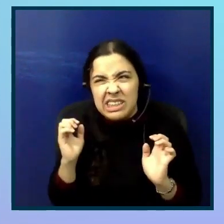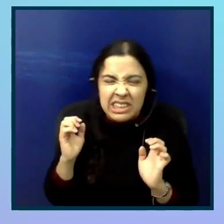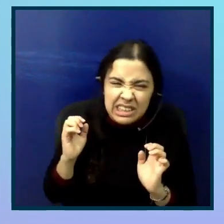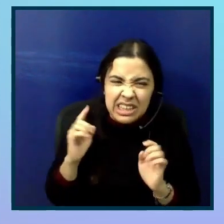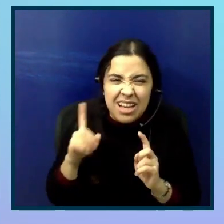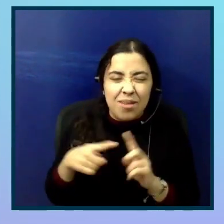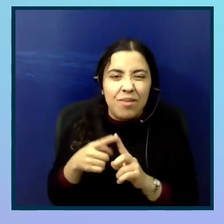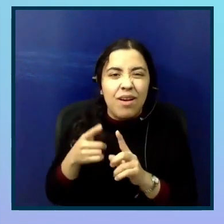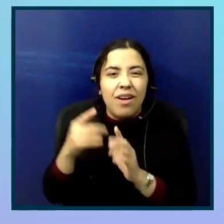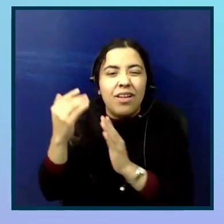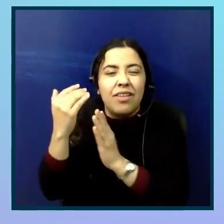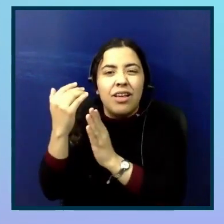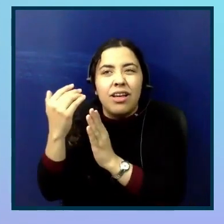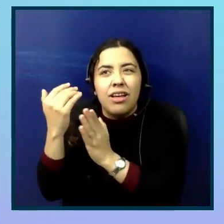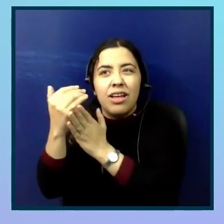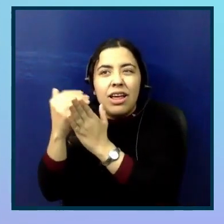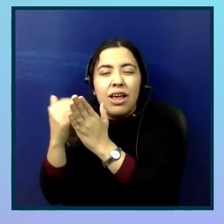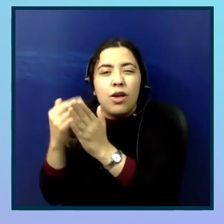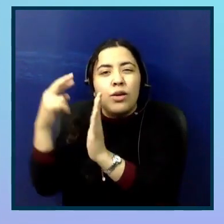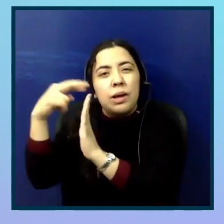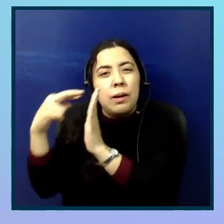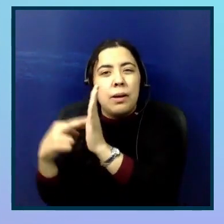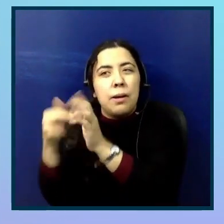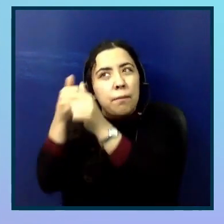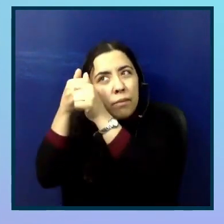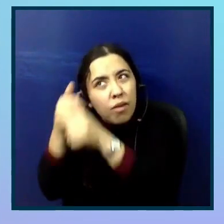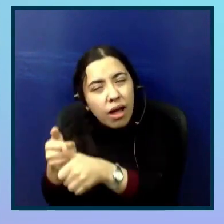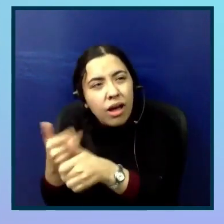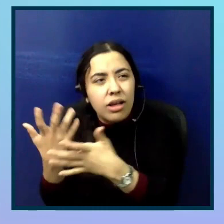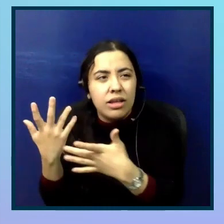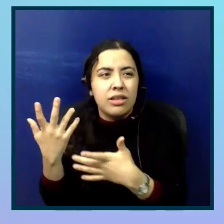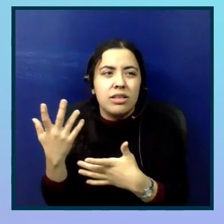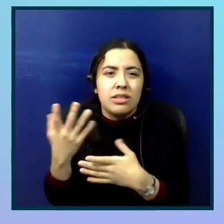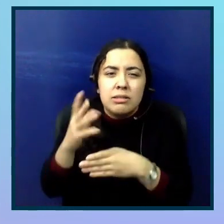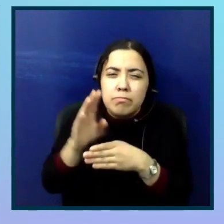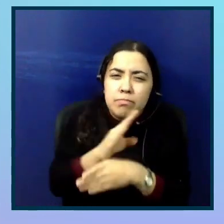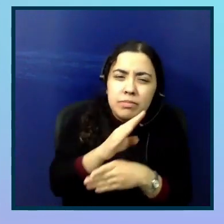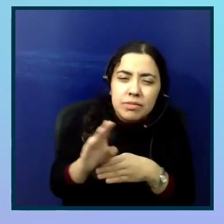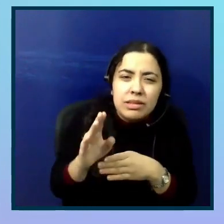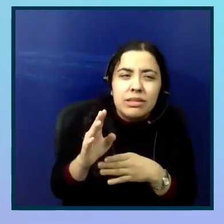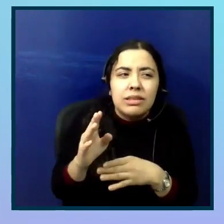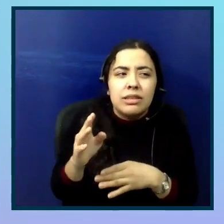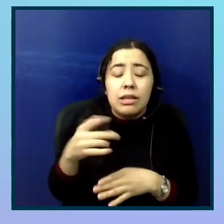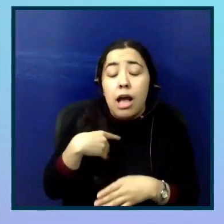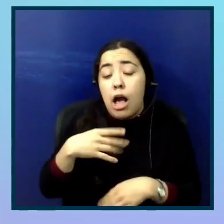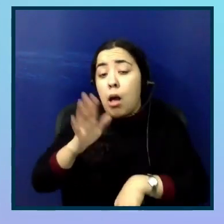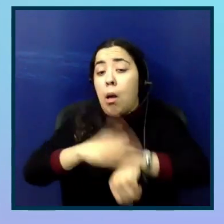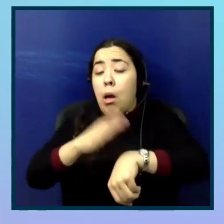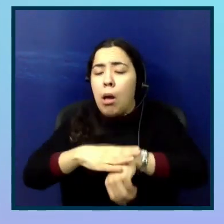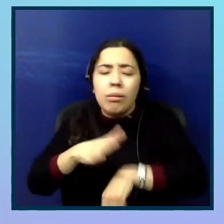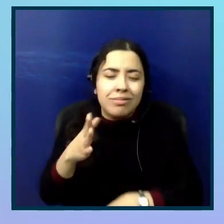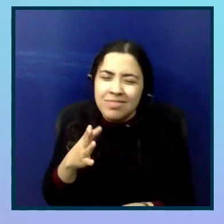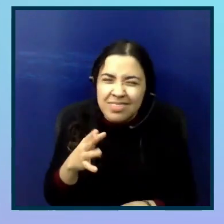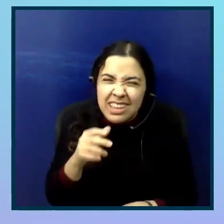and the business hammer in the very beginning because cause of that's usually not how you make friends. And I think making friends within the organization